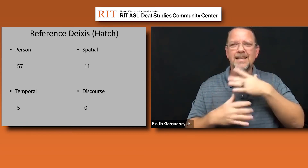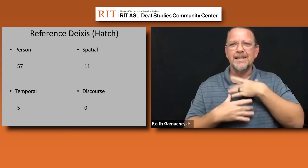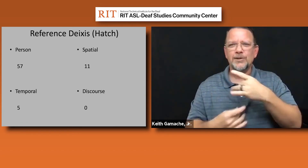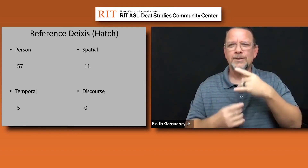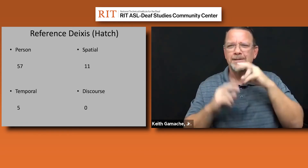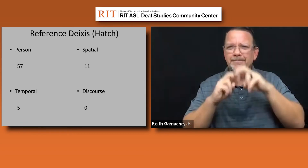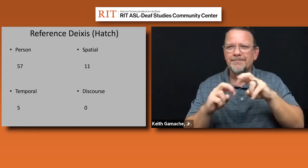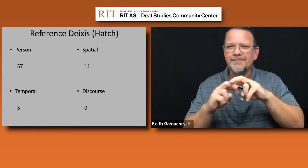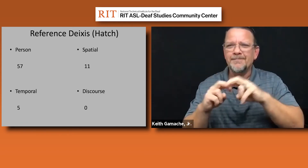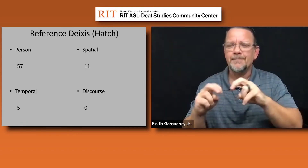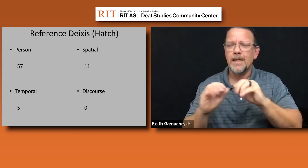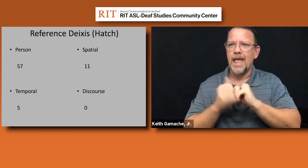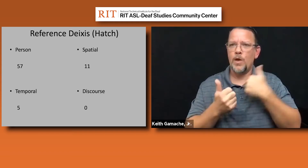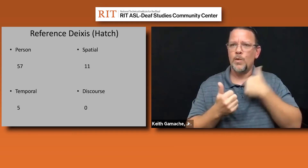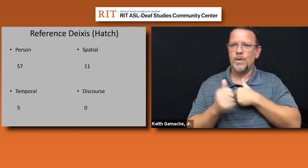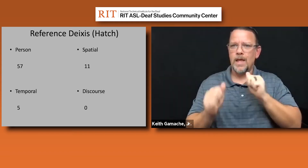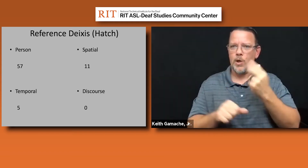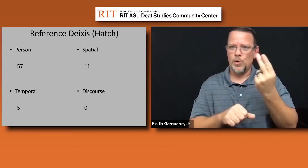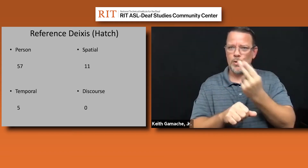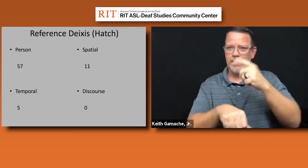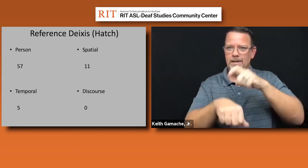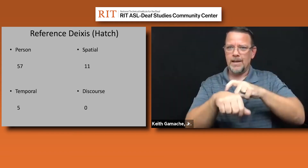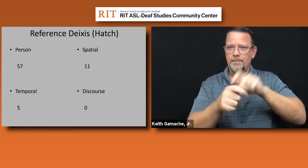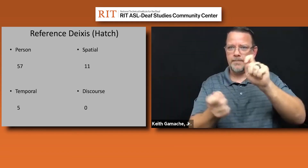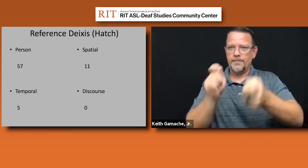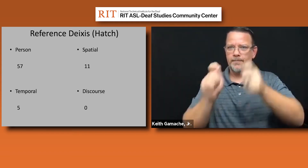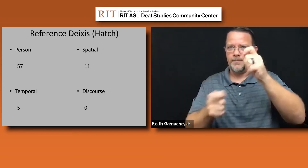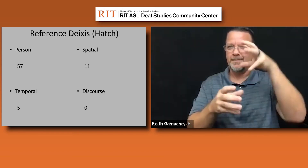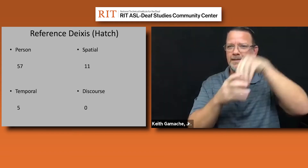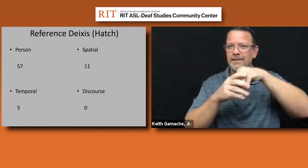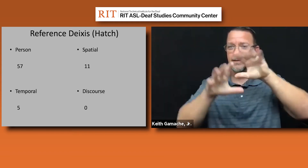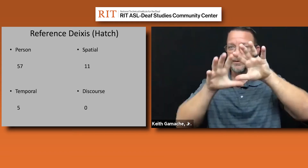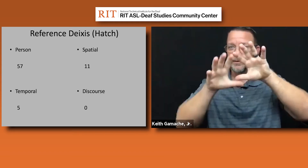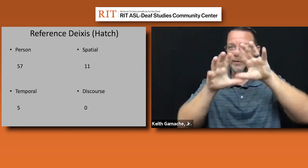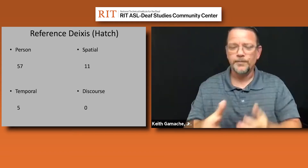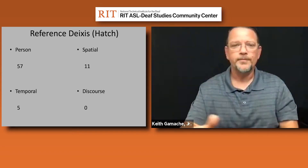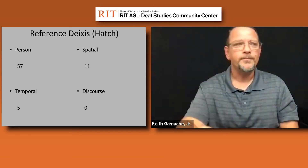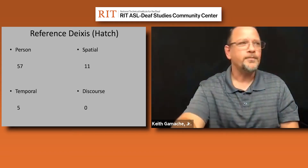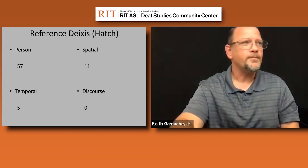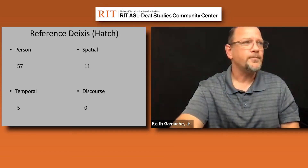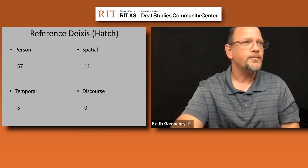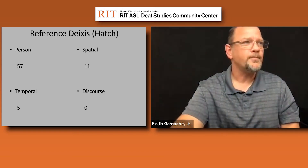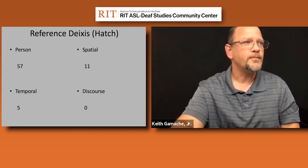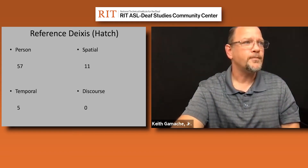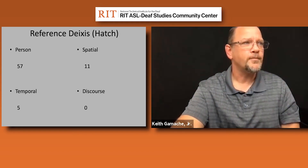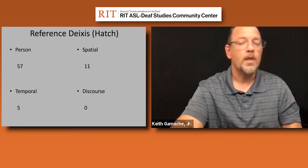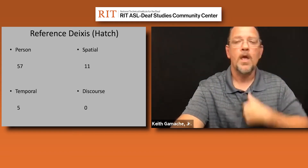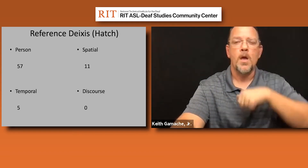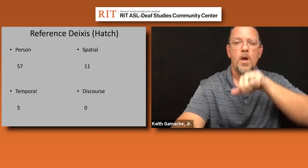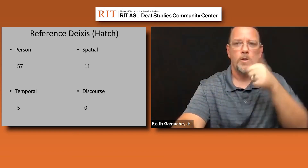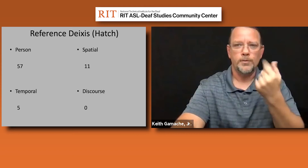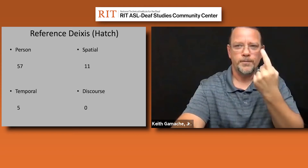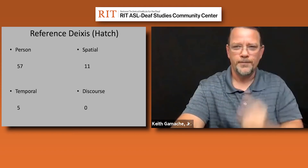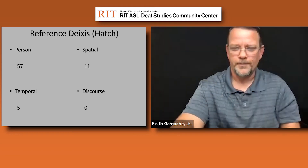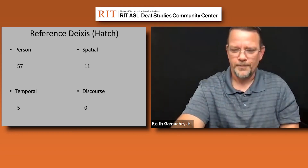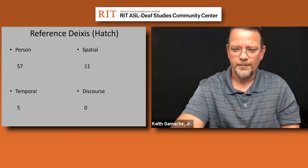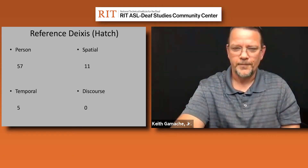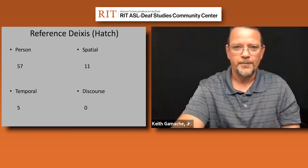it seems as if you're acting in real time, and so we have to do more diligent research on that, as well.